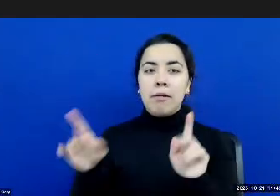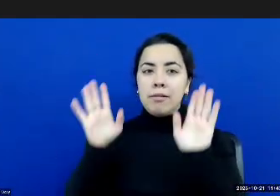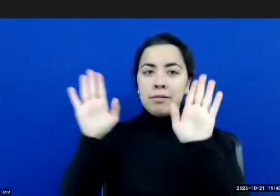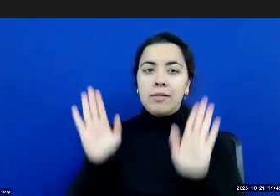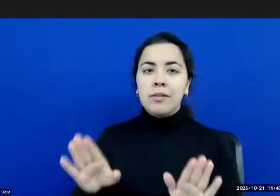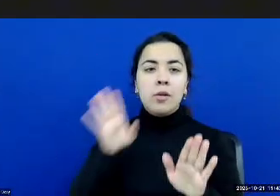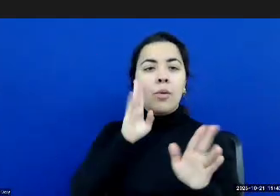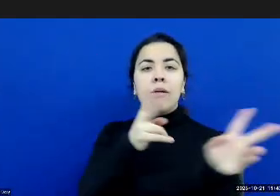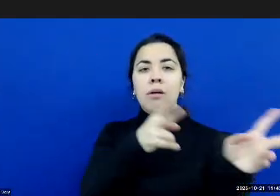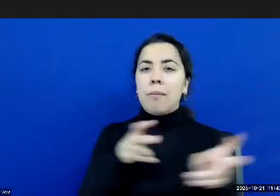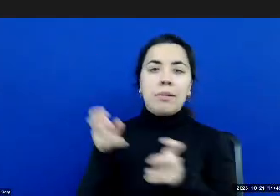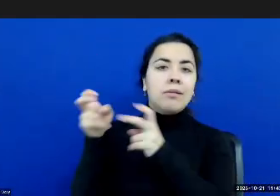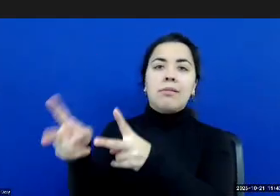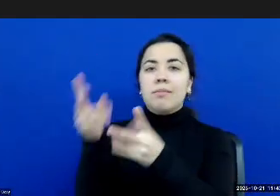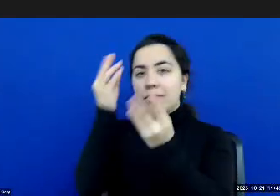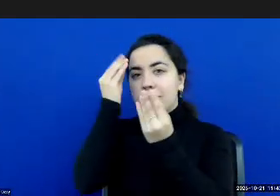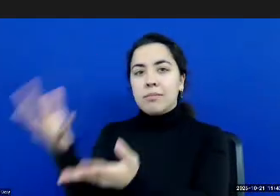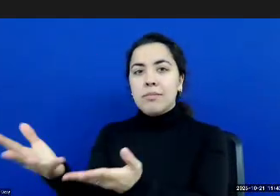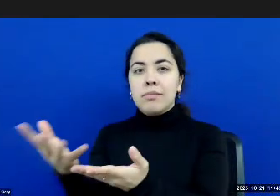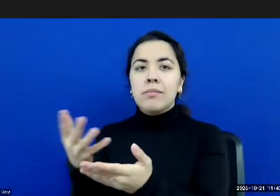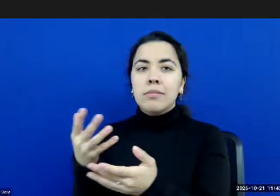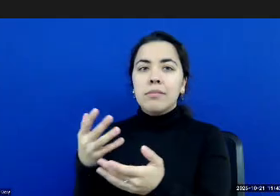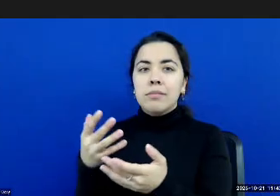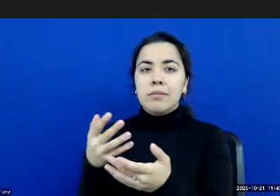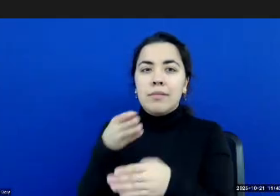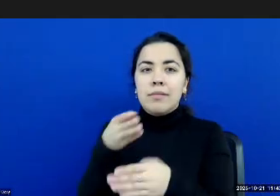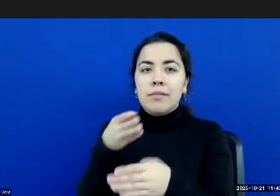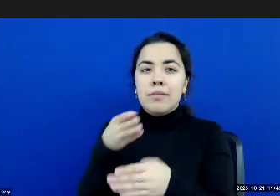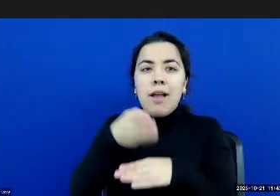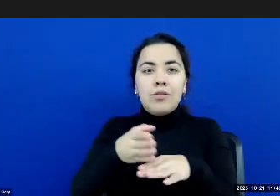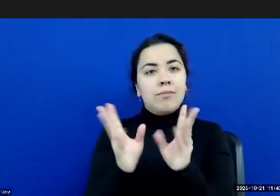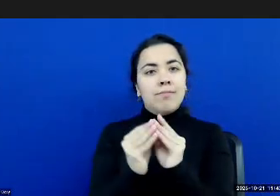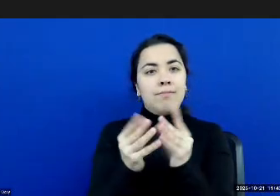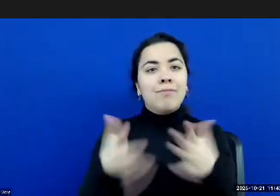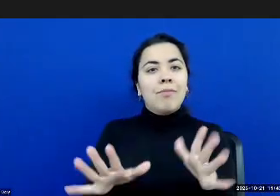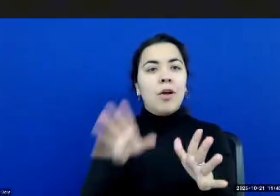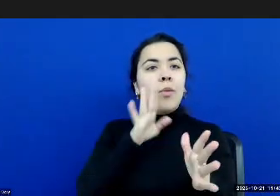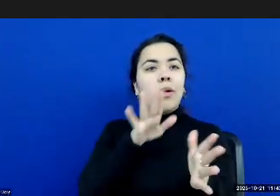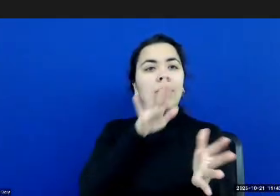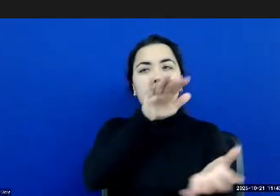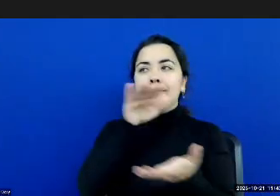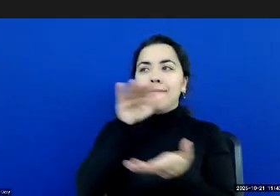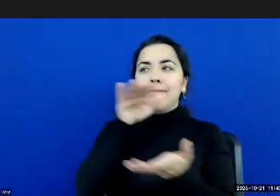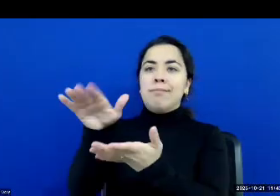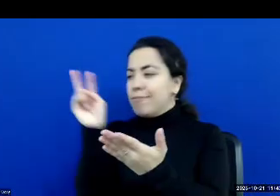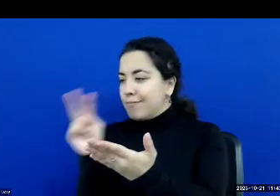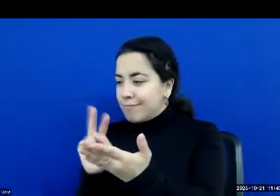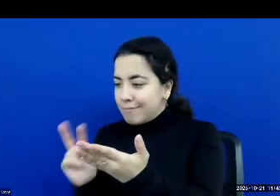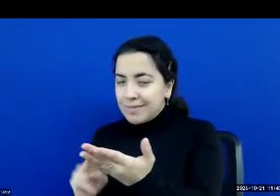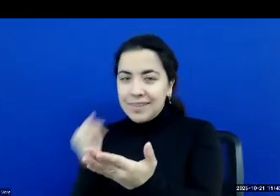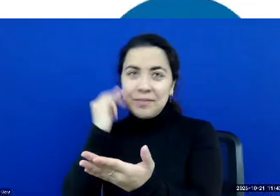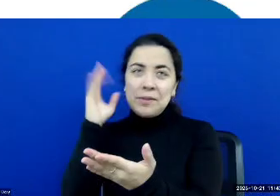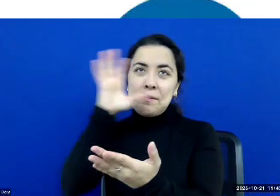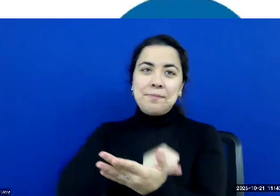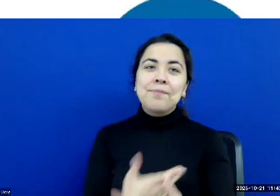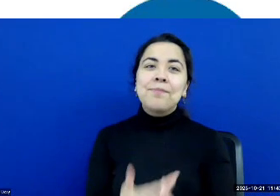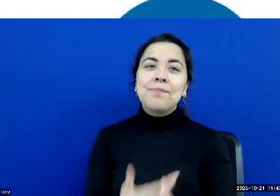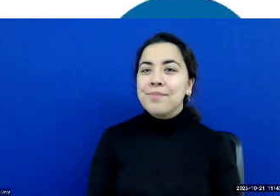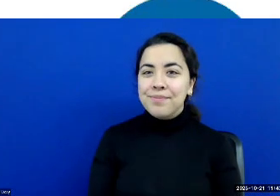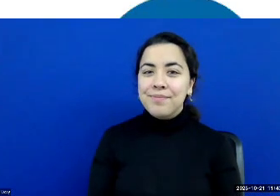Rachel Paul, IAAP: Again, we'll copy this, we'll pull these from the chat and make sure, so if you ornate if you missed them.